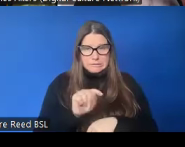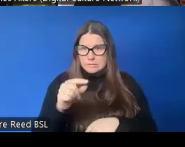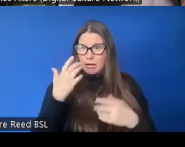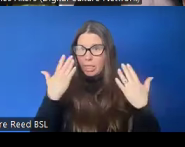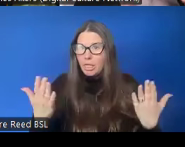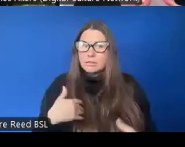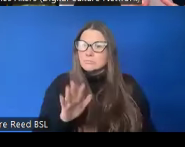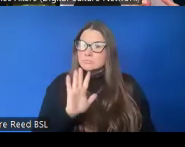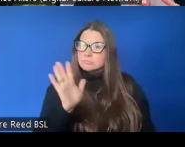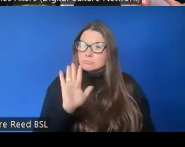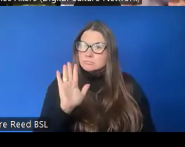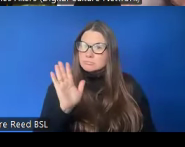If you can start to streamline things